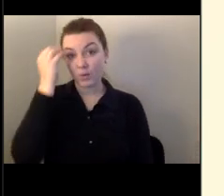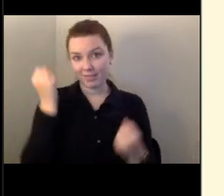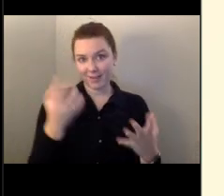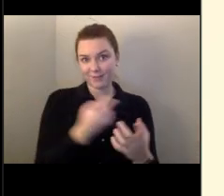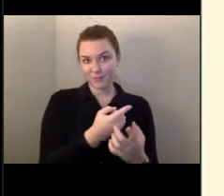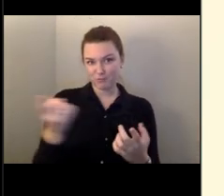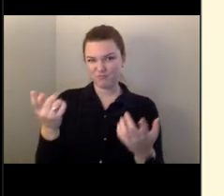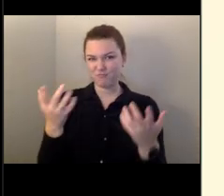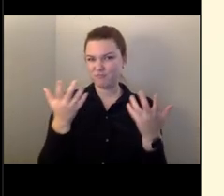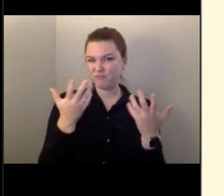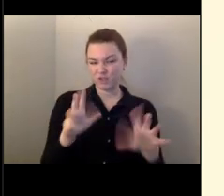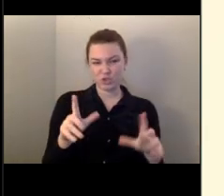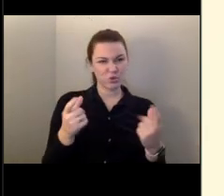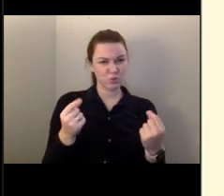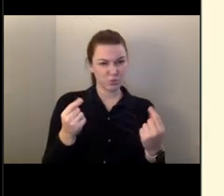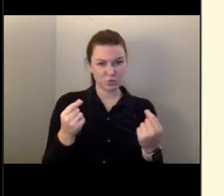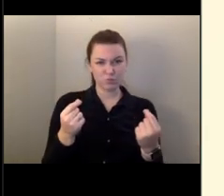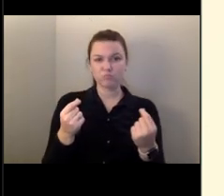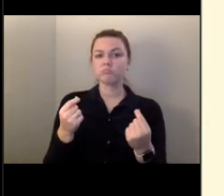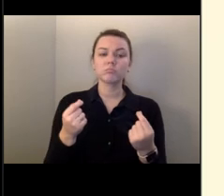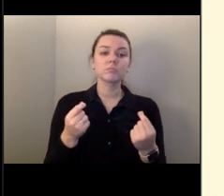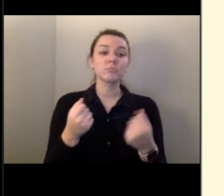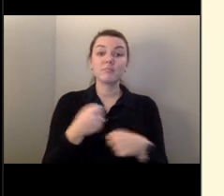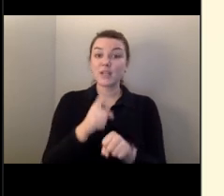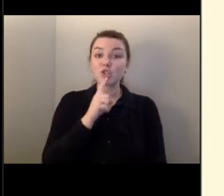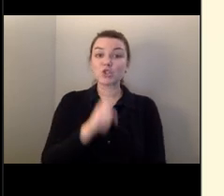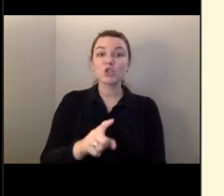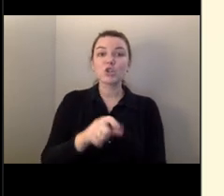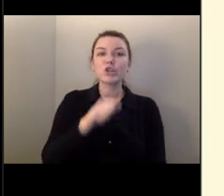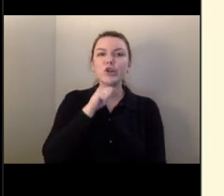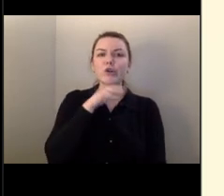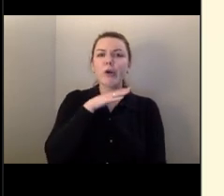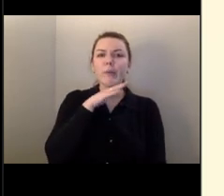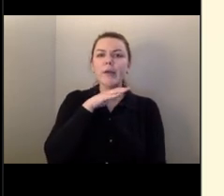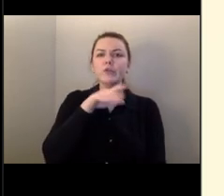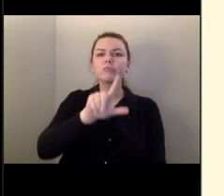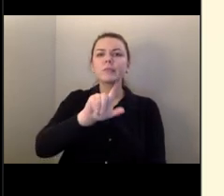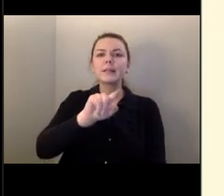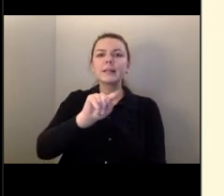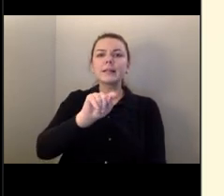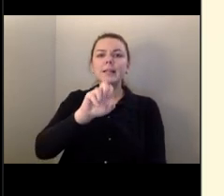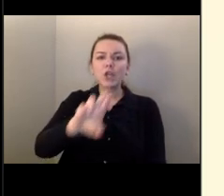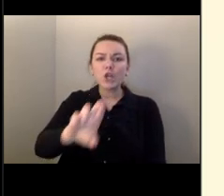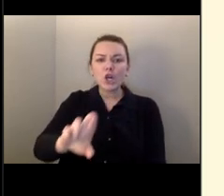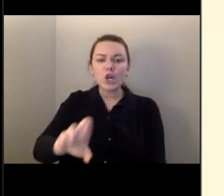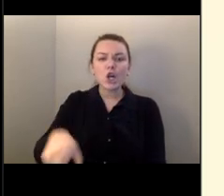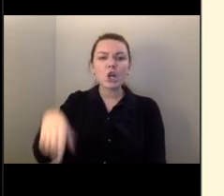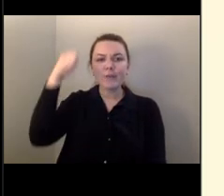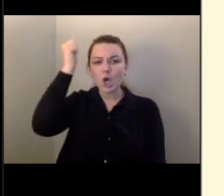and that you help to make sure that the litter doesn't go from our waterways down into our oceans